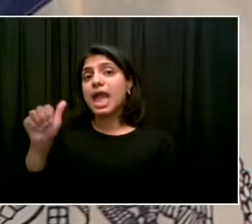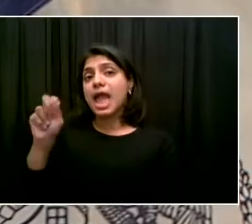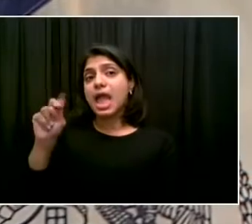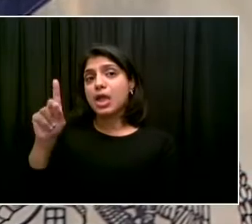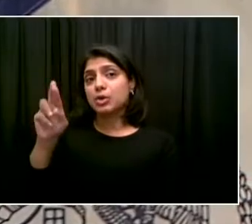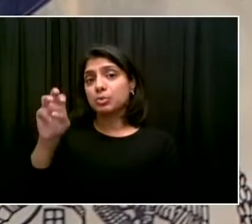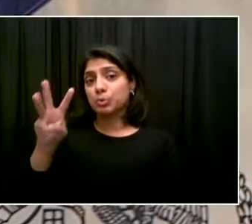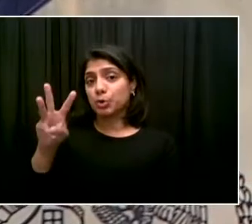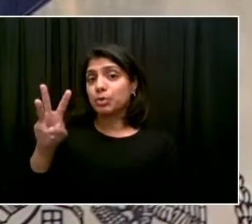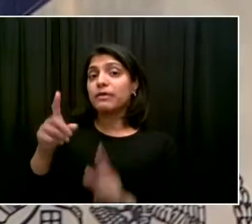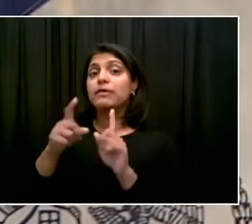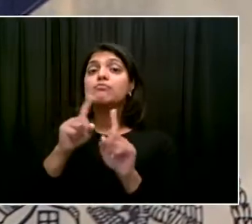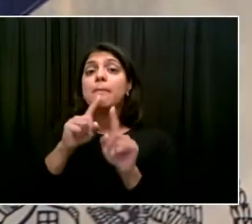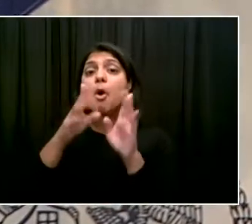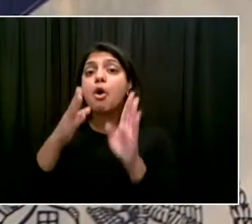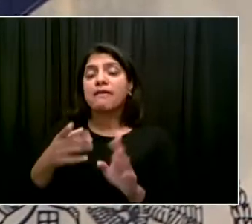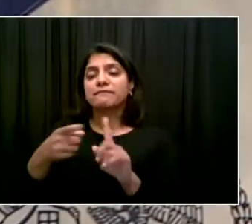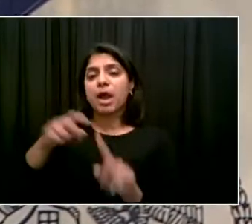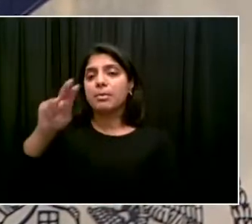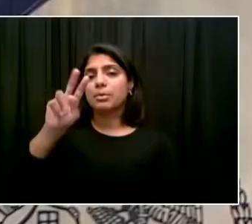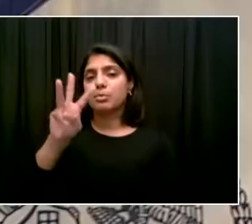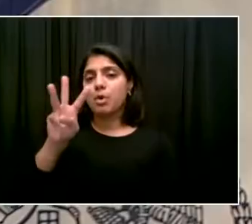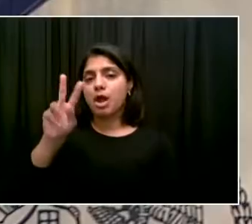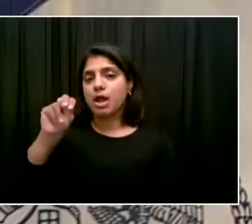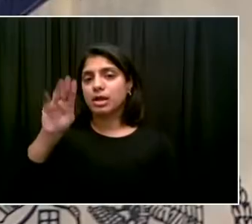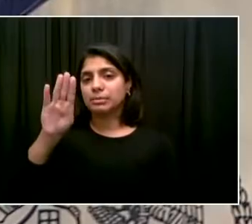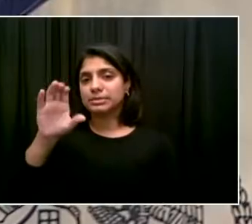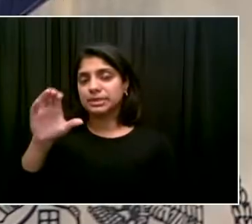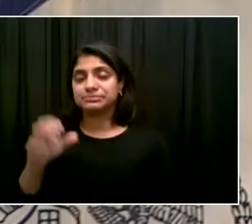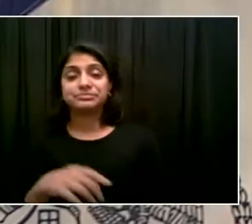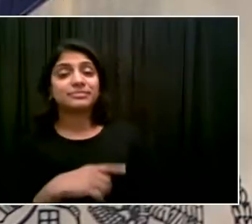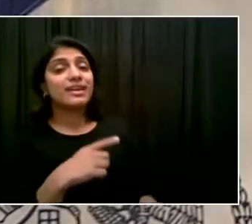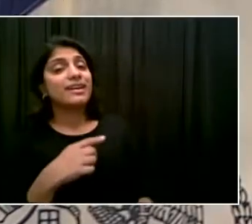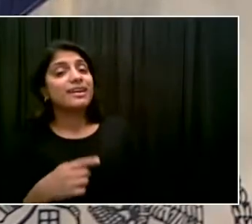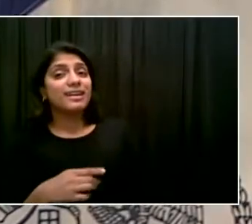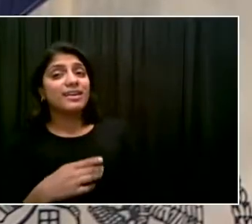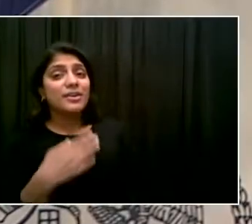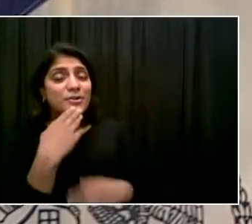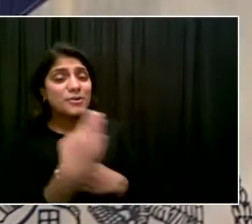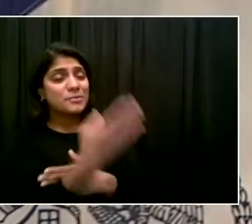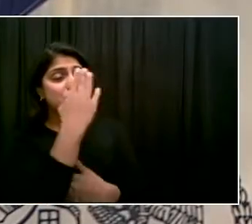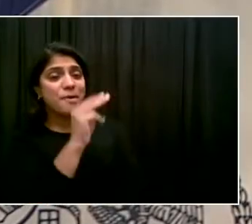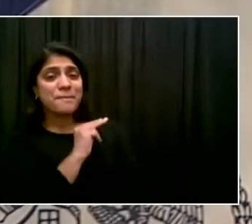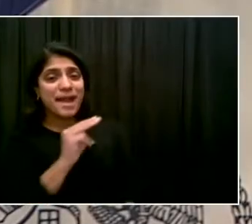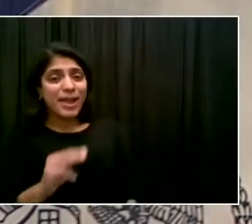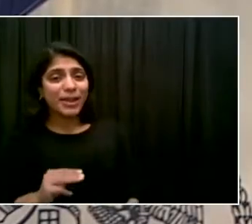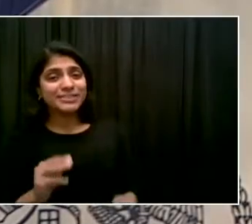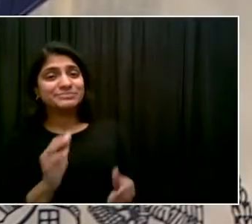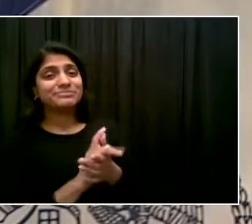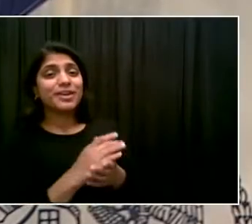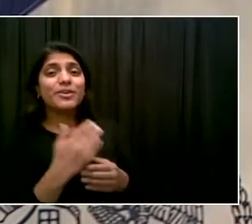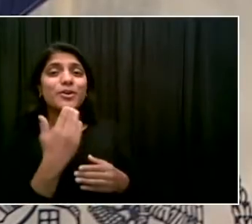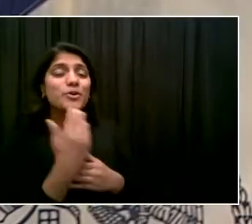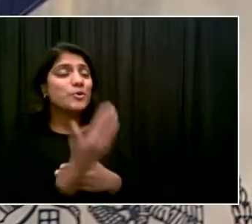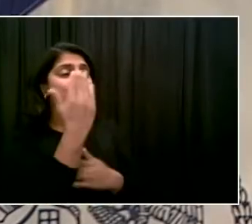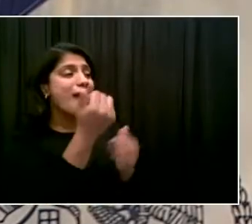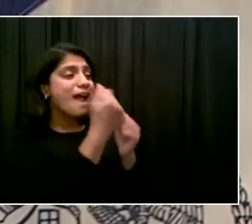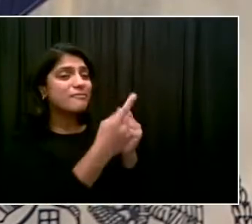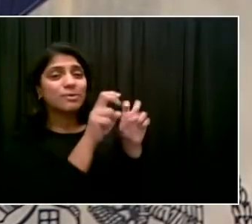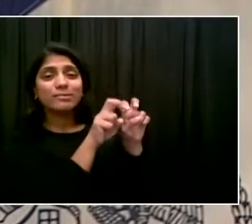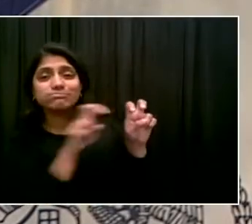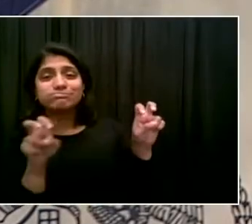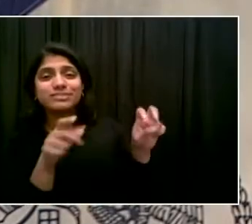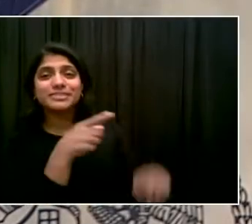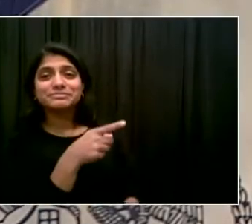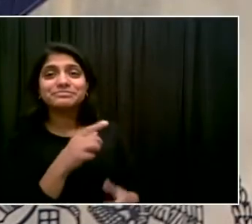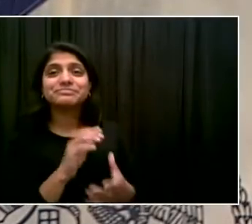PORTER.